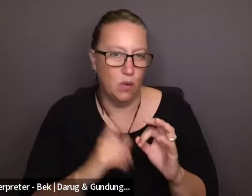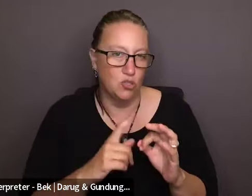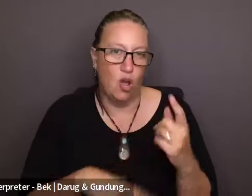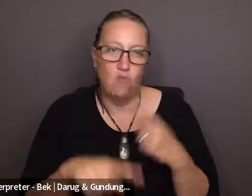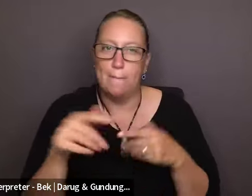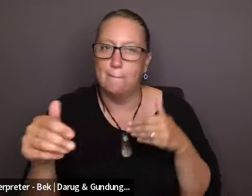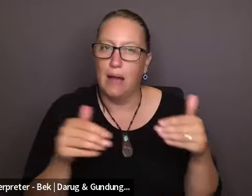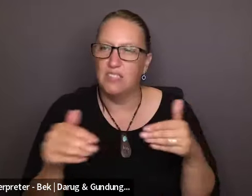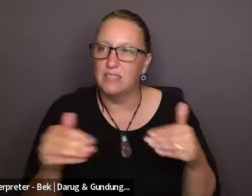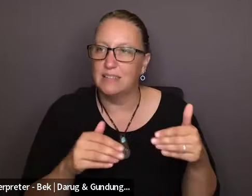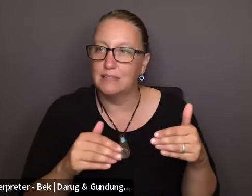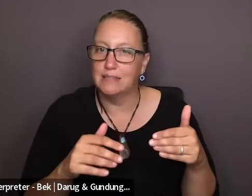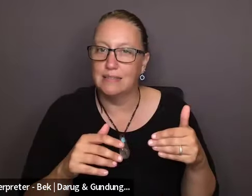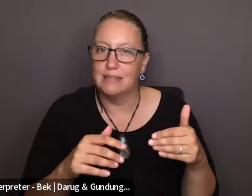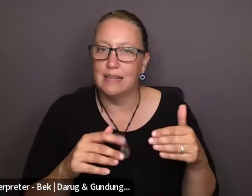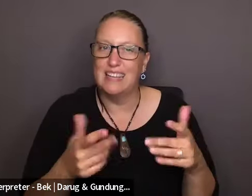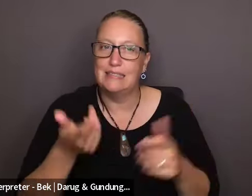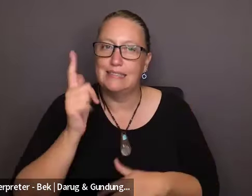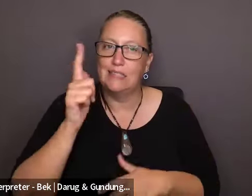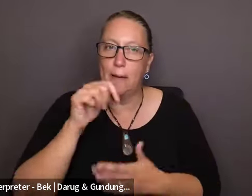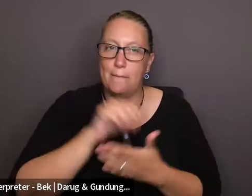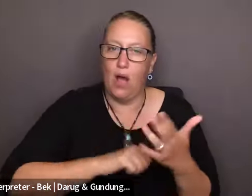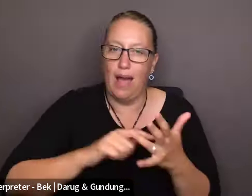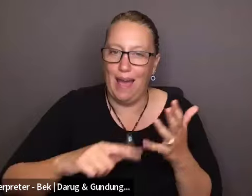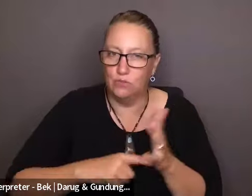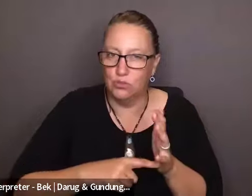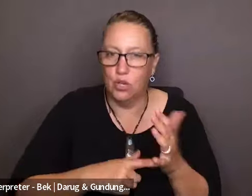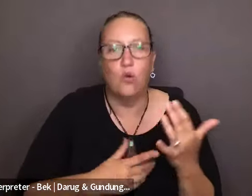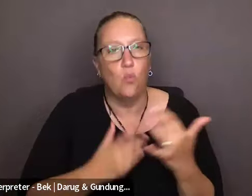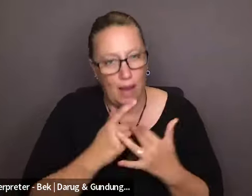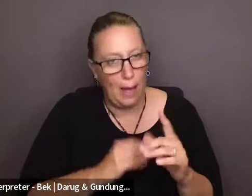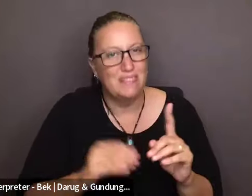organisation.